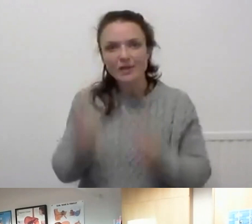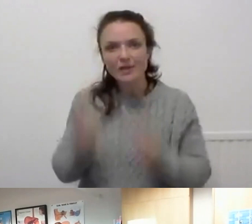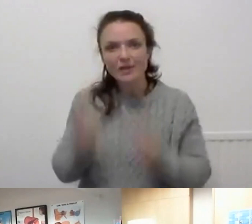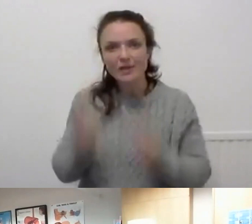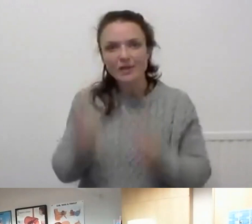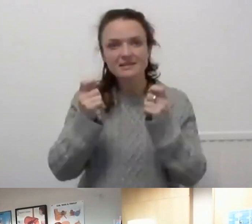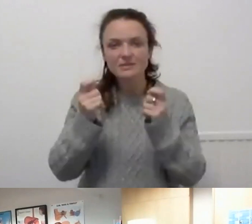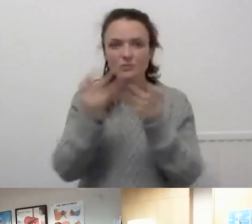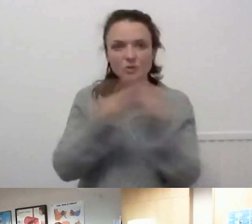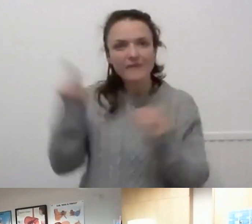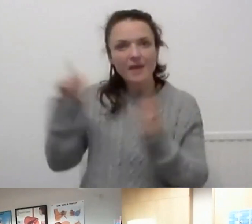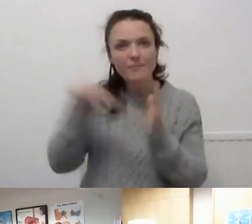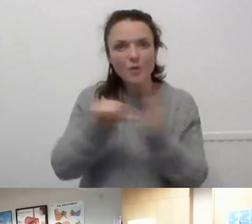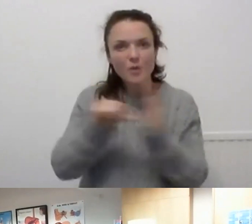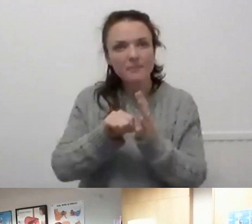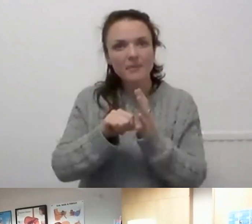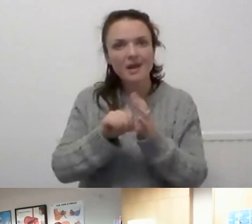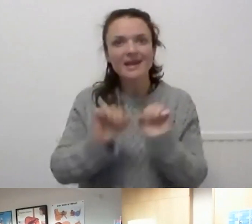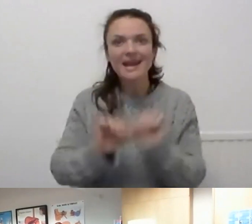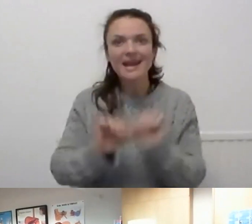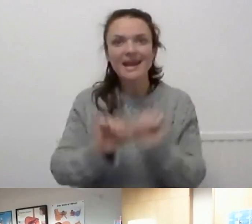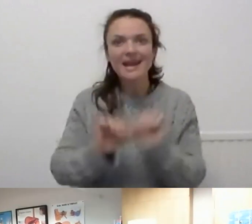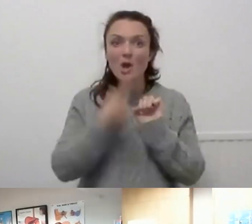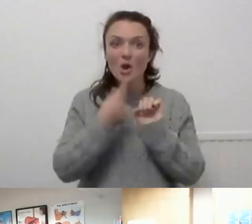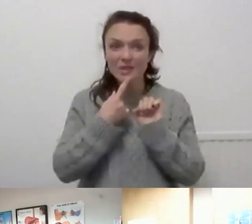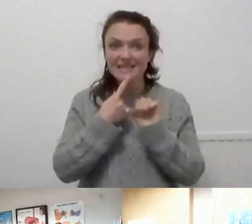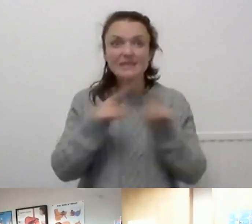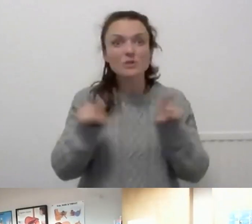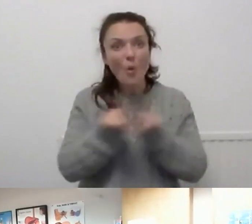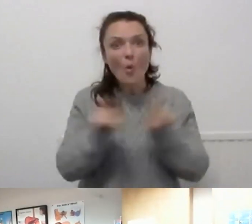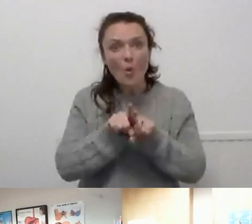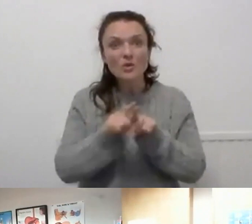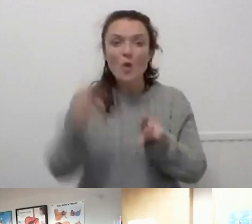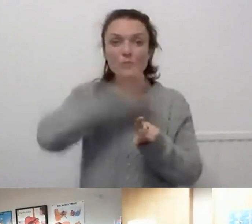there and there's not money to be made. So you're right, that that is how it is now, but maybe it